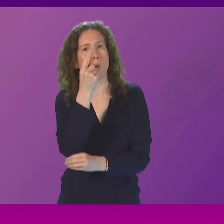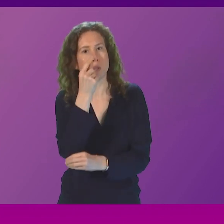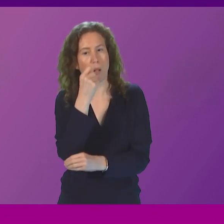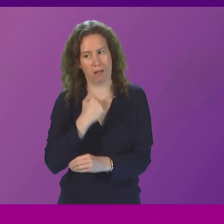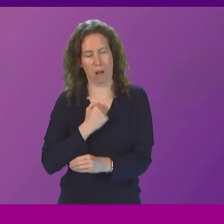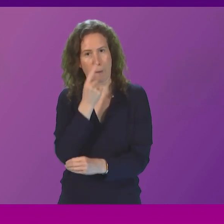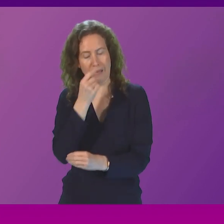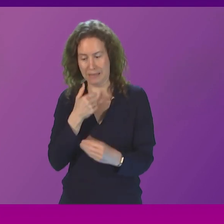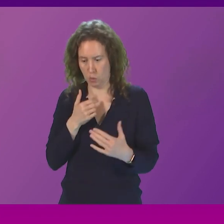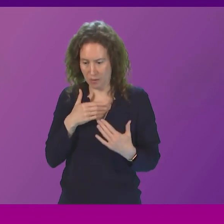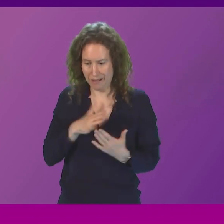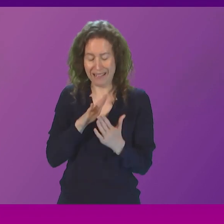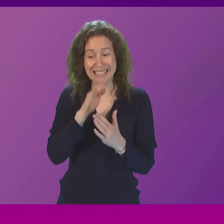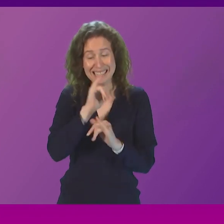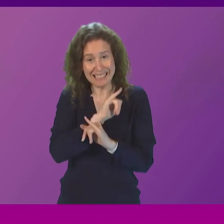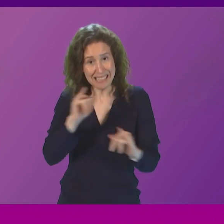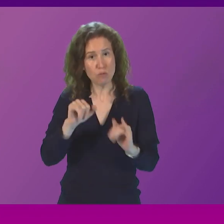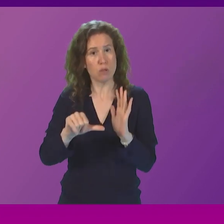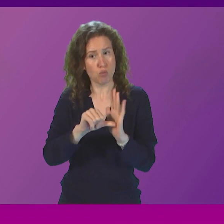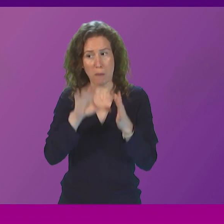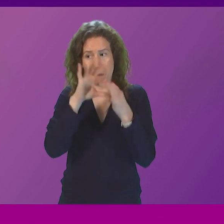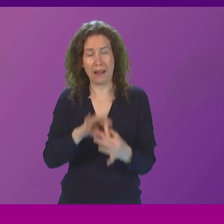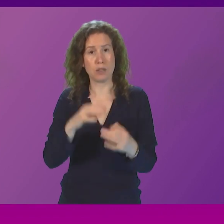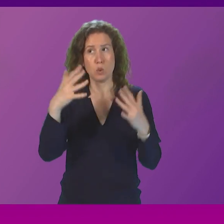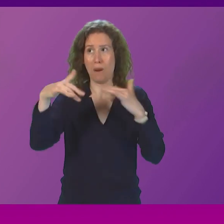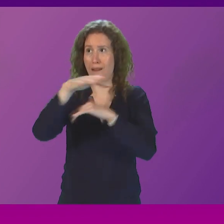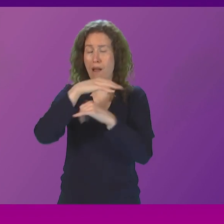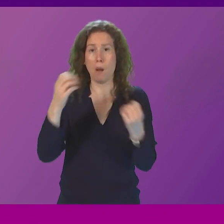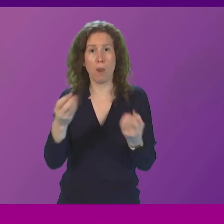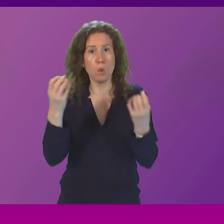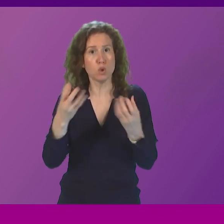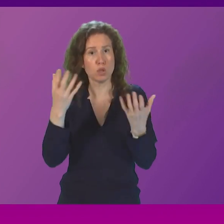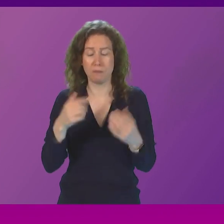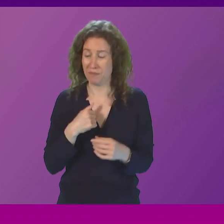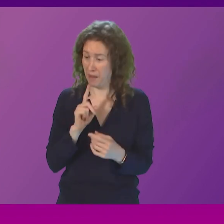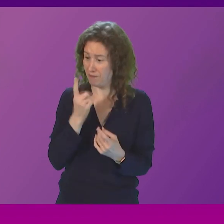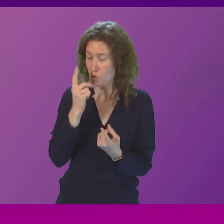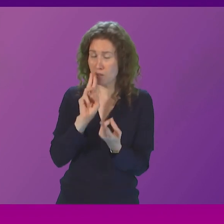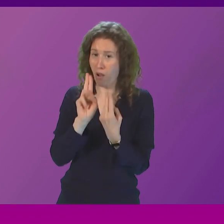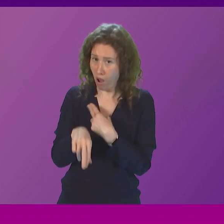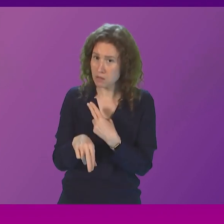to tackle the serious problems of air pollution. I go back to what I said in my first answer.